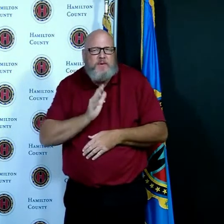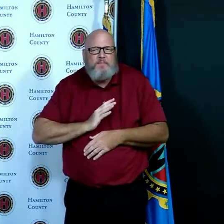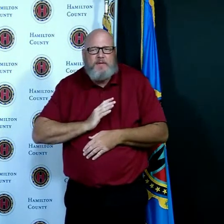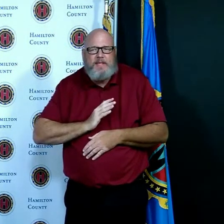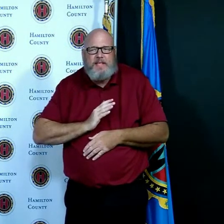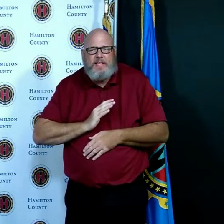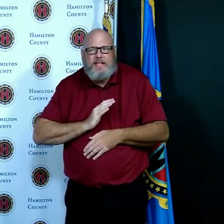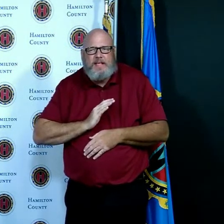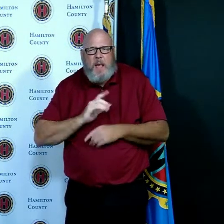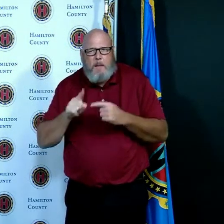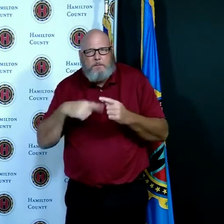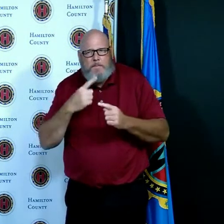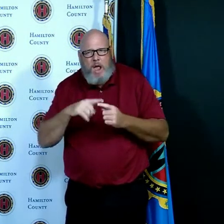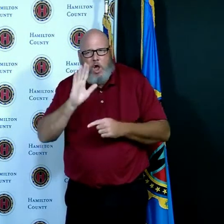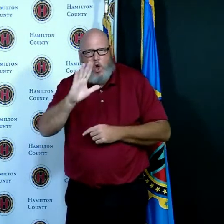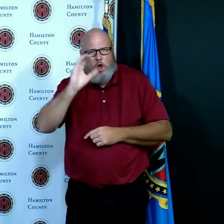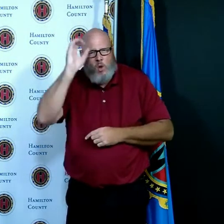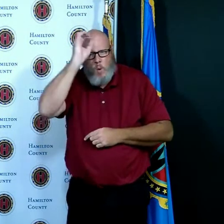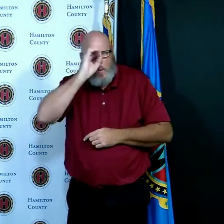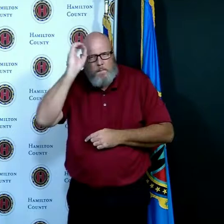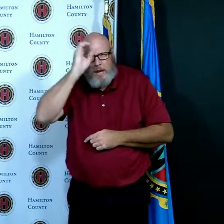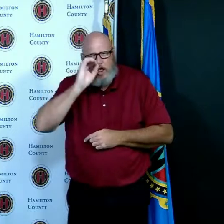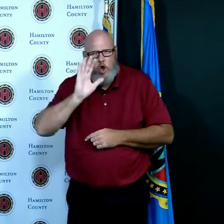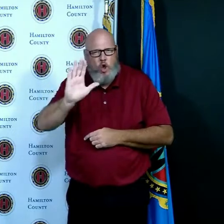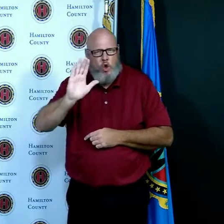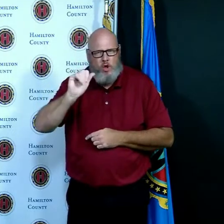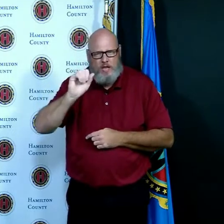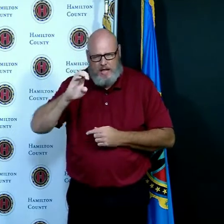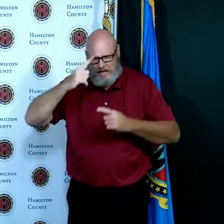being heard so you know rest in peace RBG we're going